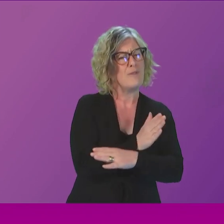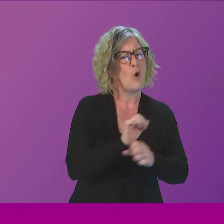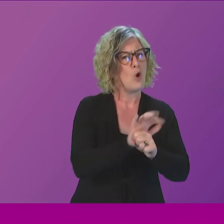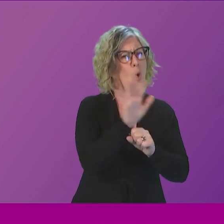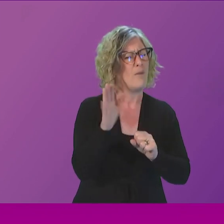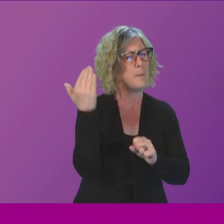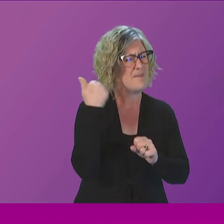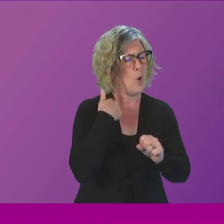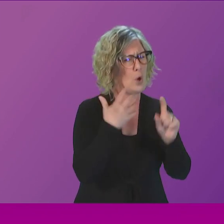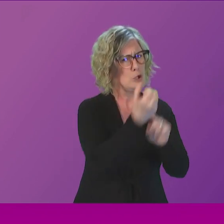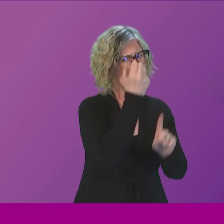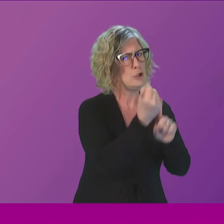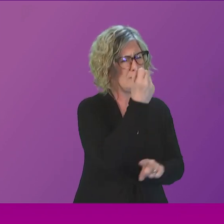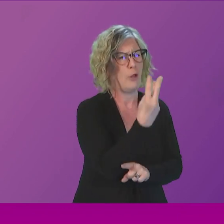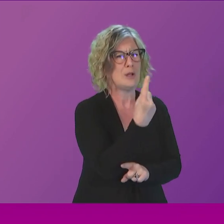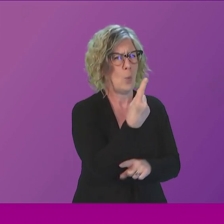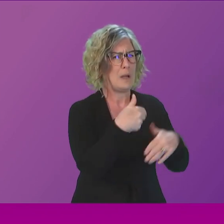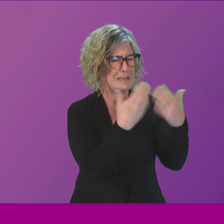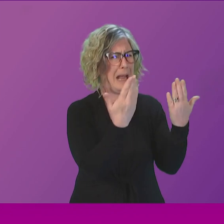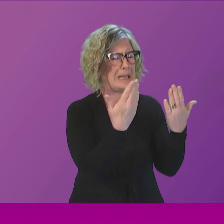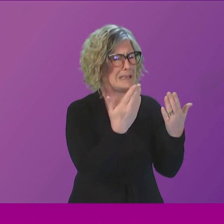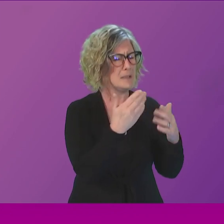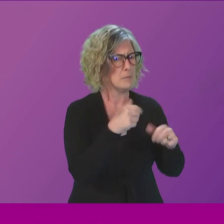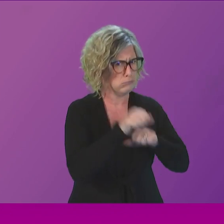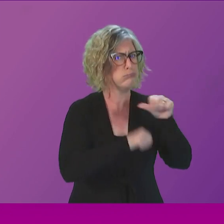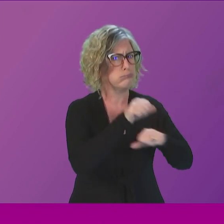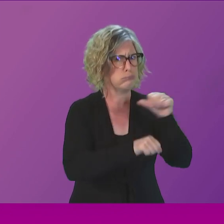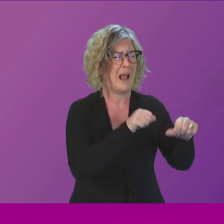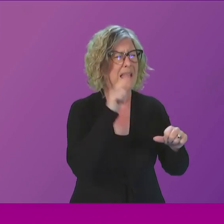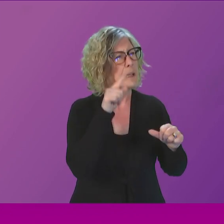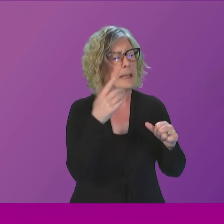Although we have dipped just below the 95 per cent performance target, the latest performance